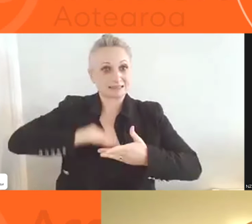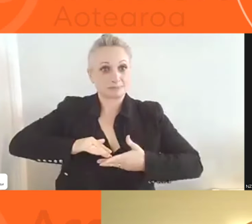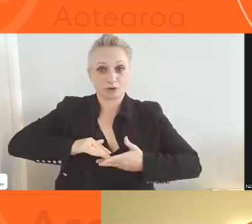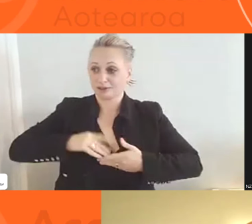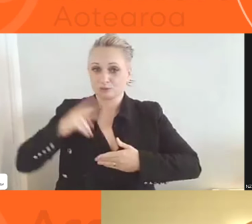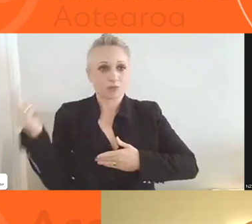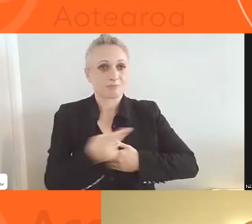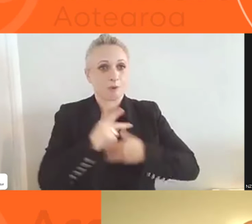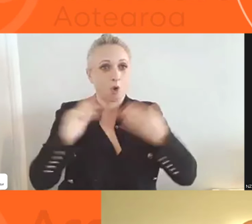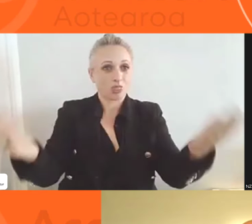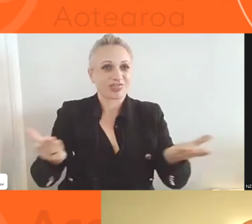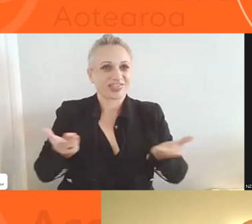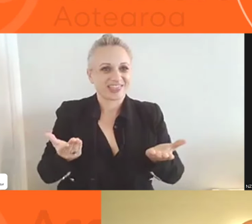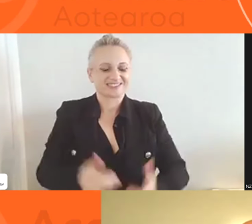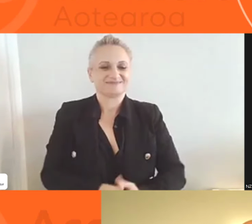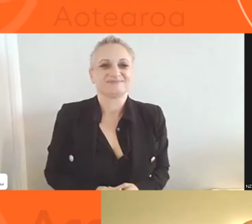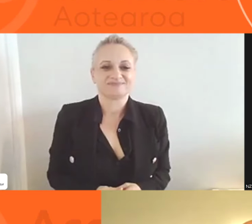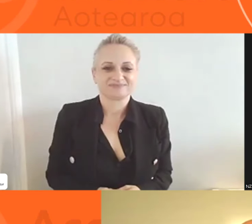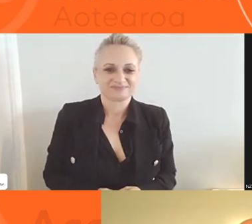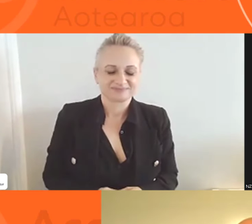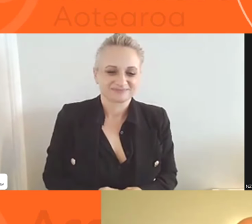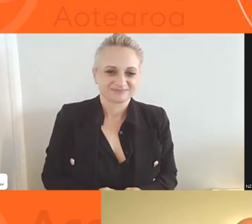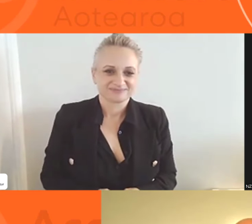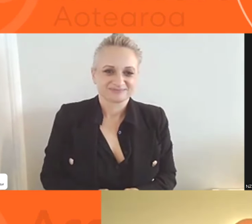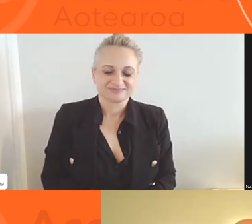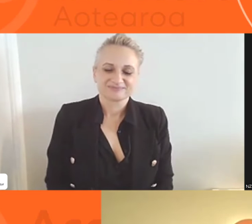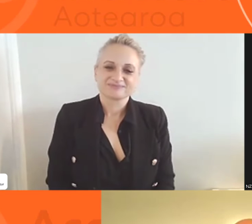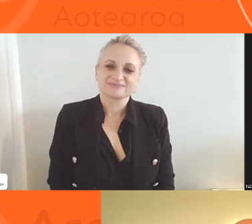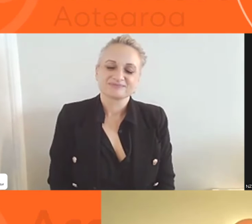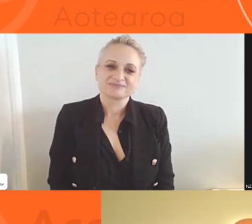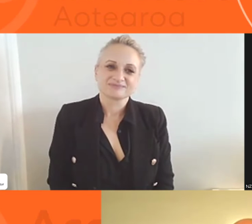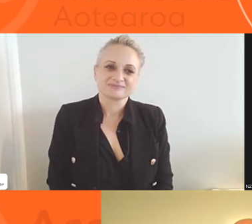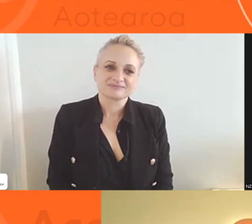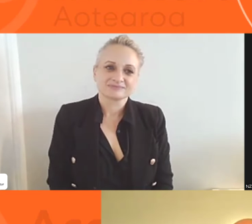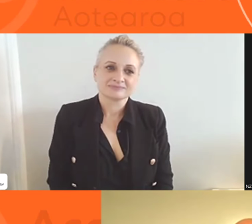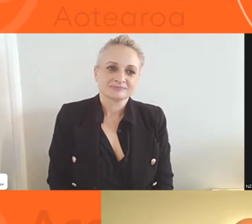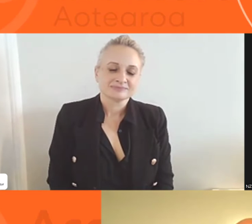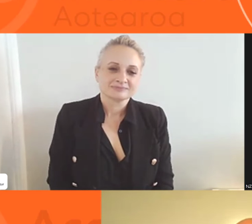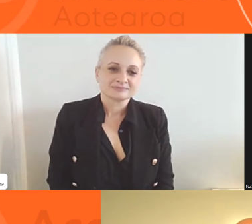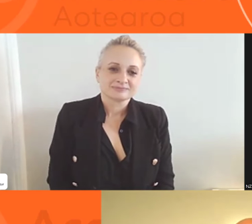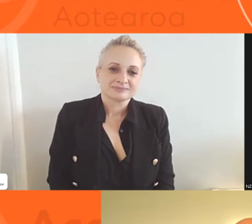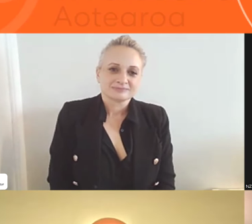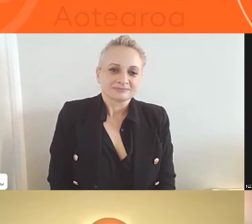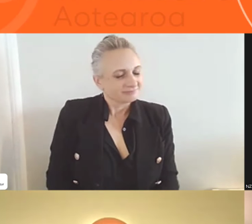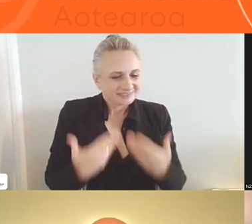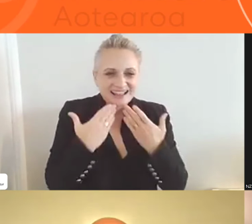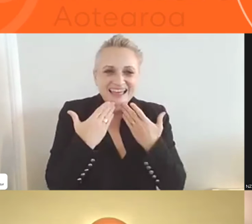both relevant. Okay, thank you. Thanks Bruce, great. Right, number